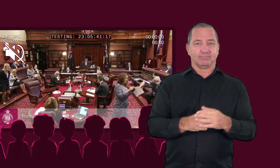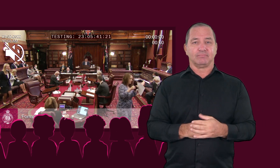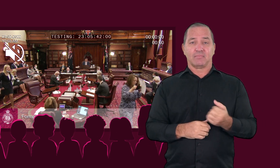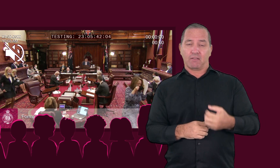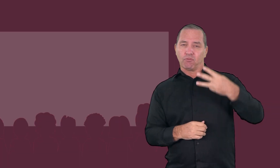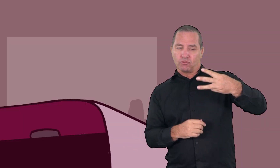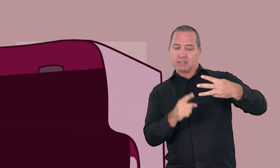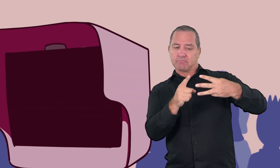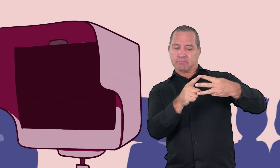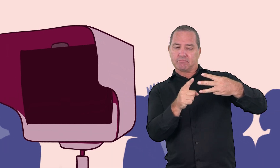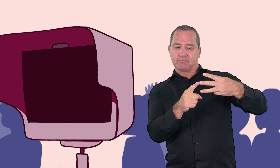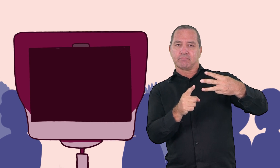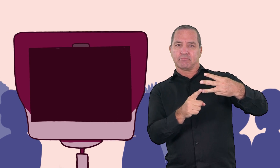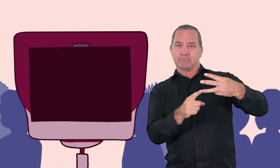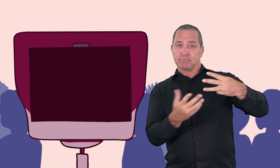Number one